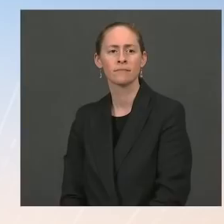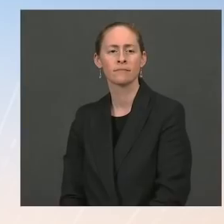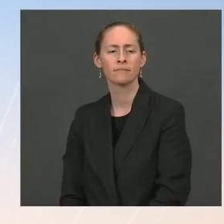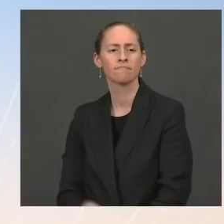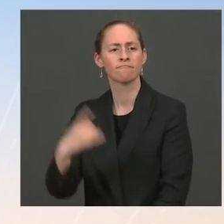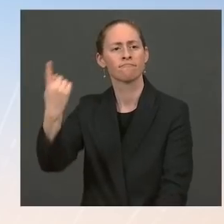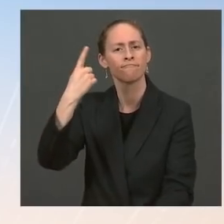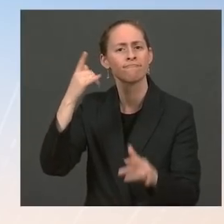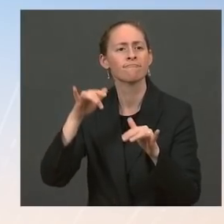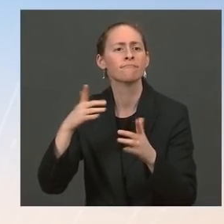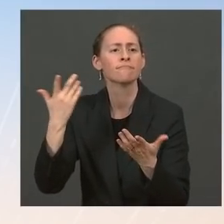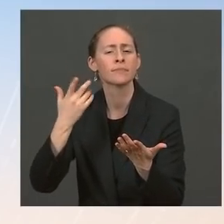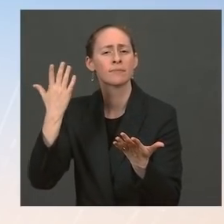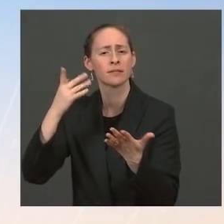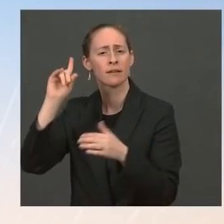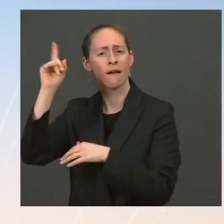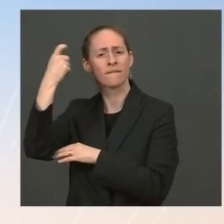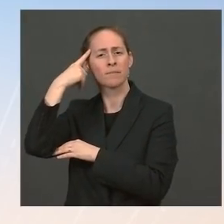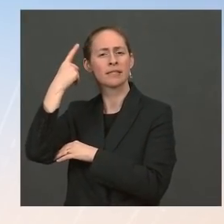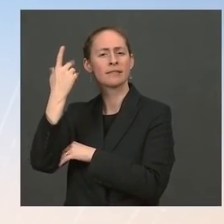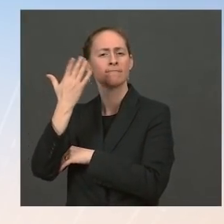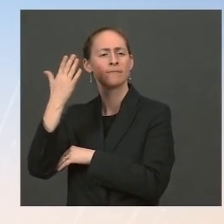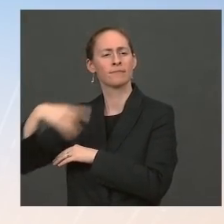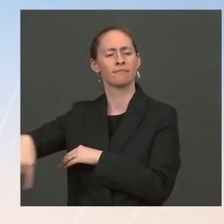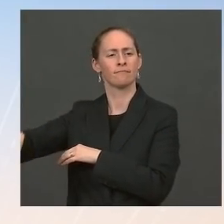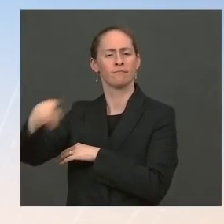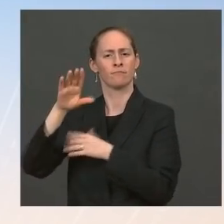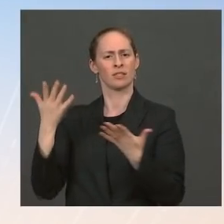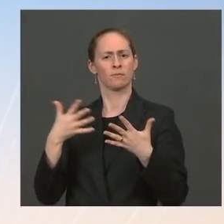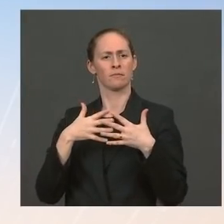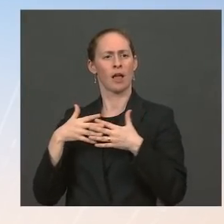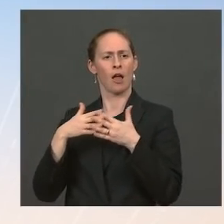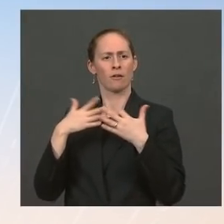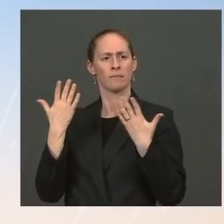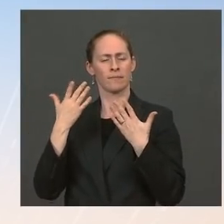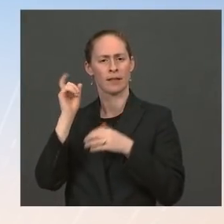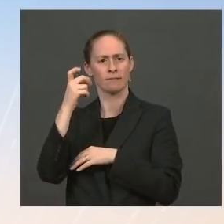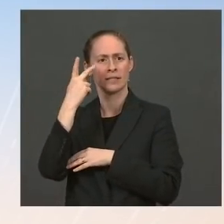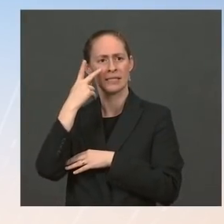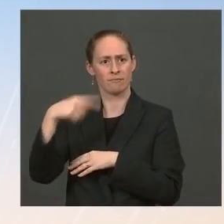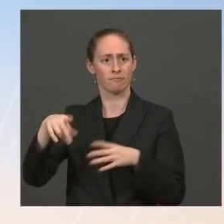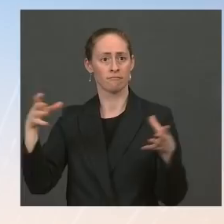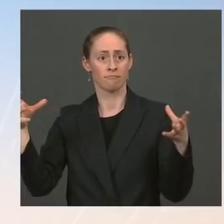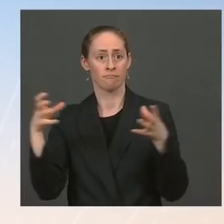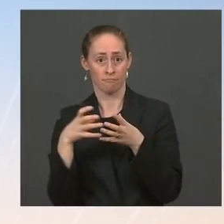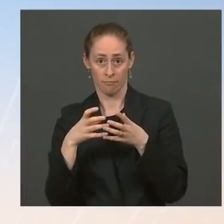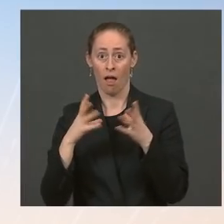to consider this summit -- this summit successful, especially in terms of the Mexican government?